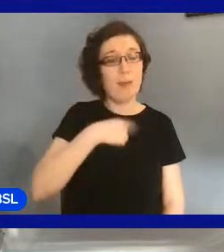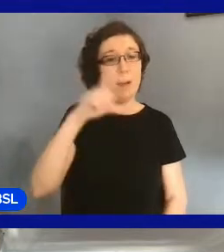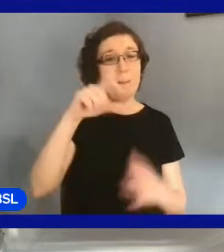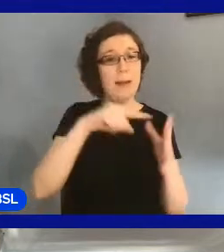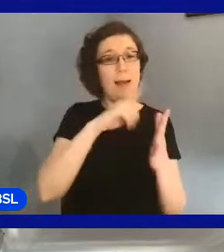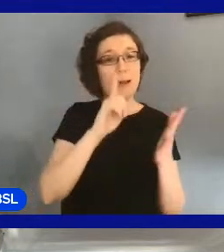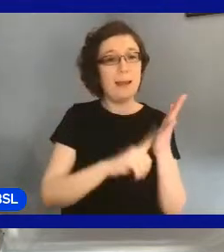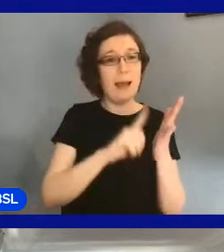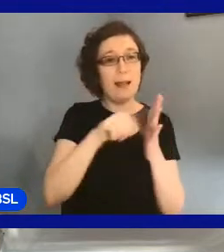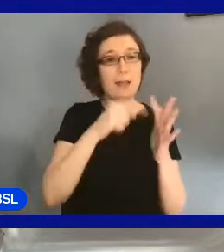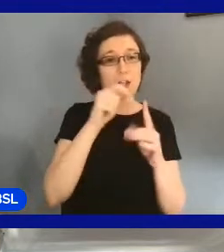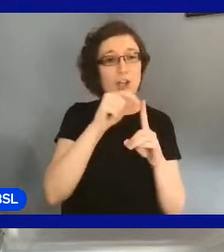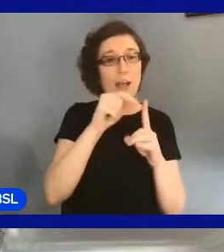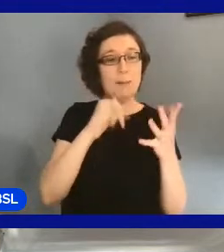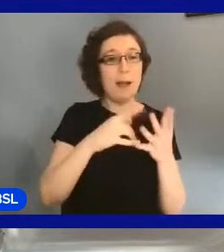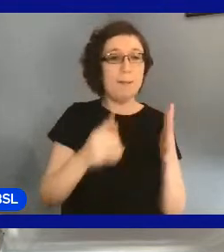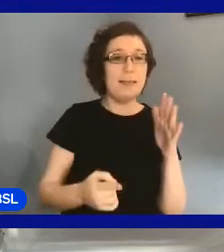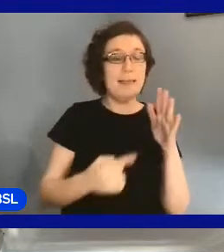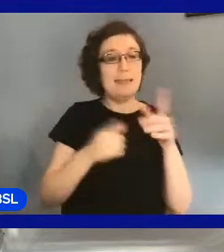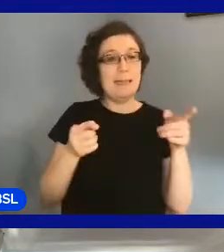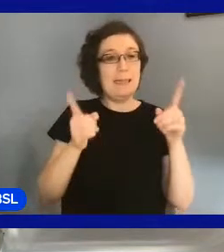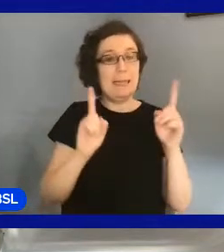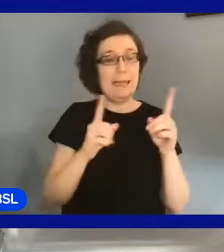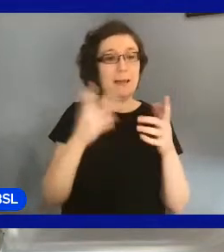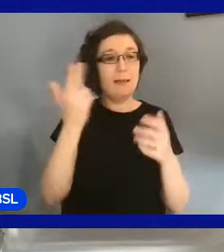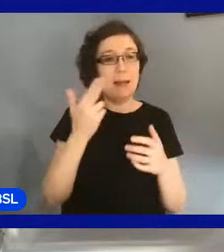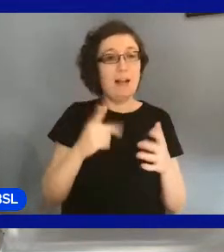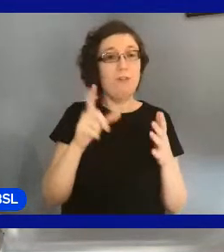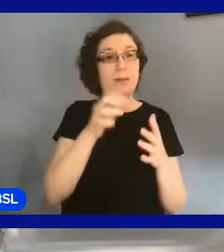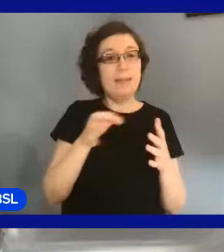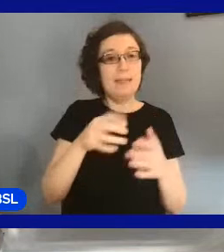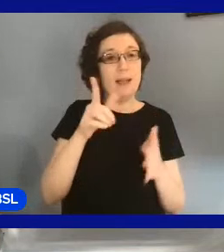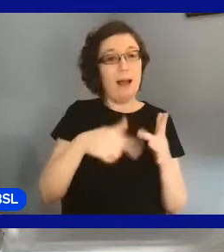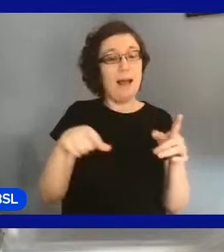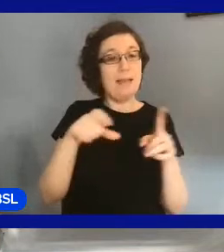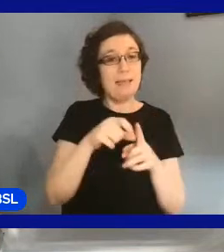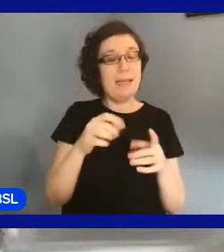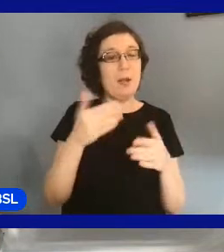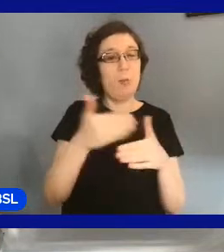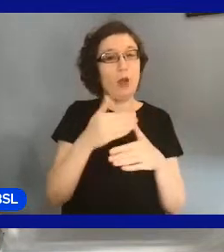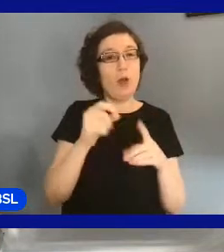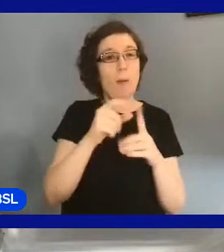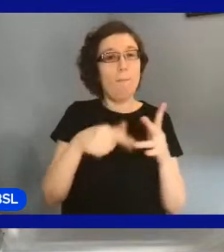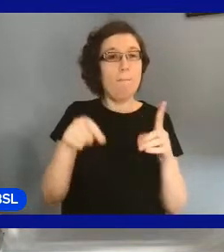Thanks Michelle, Cal? Hello I am Carl, I am a senior designer for